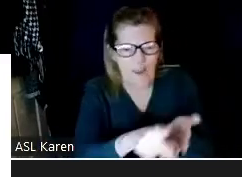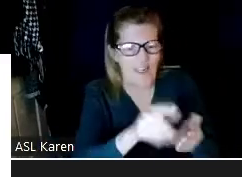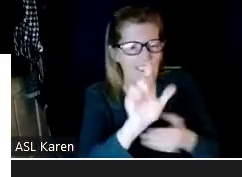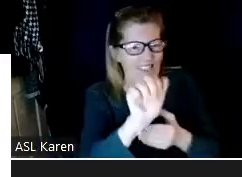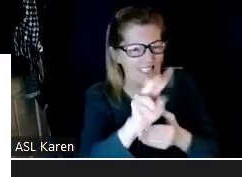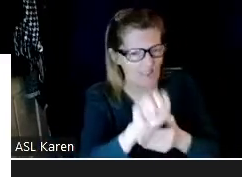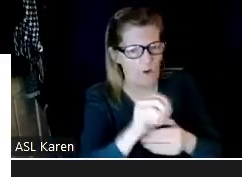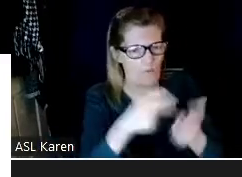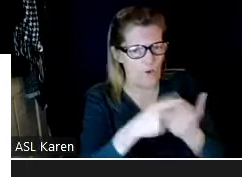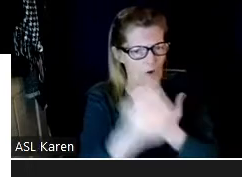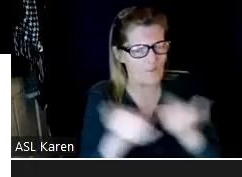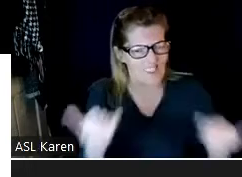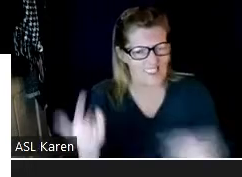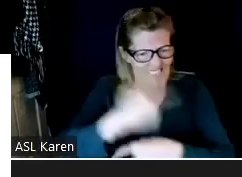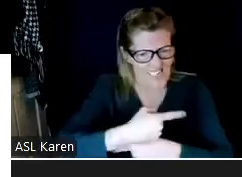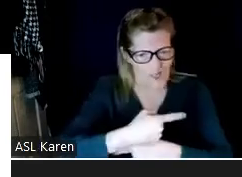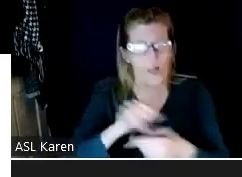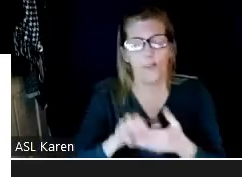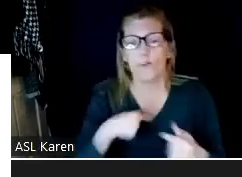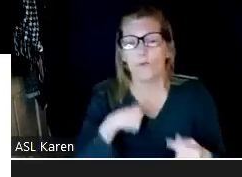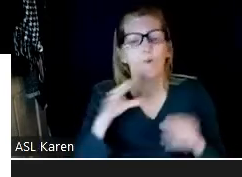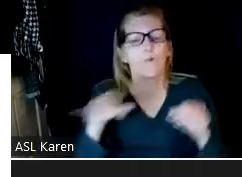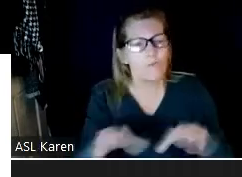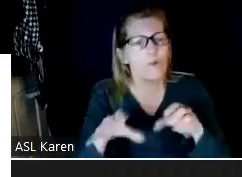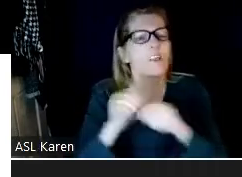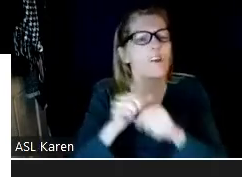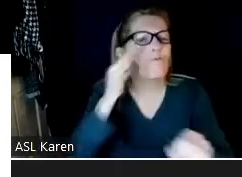15:05:01 This is something we'll be doing in future years for all of the programs that